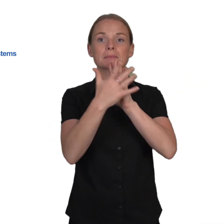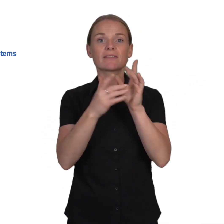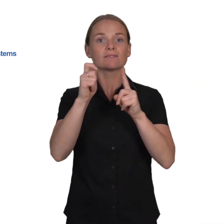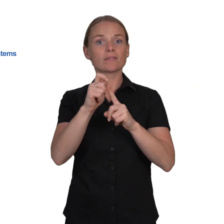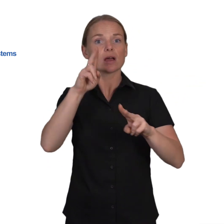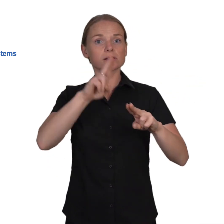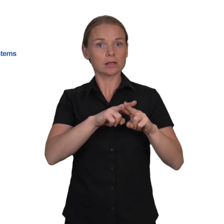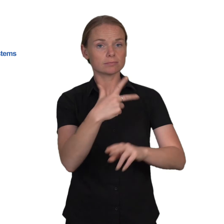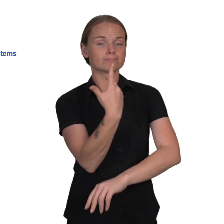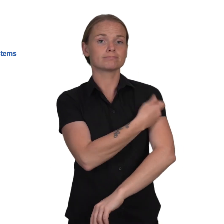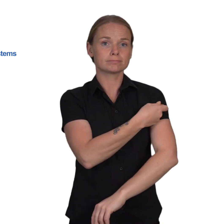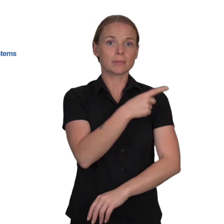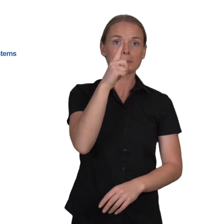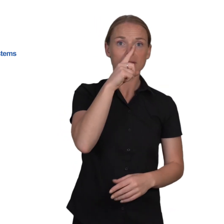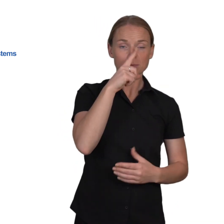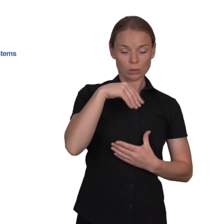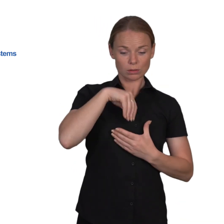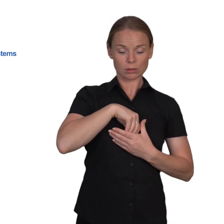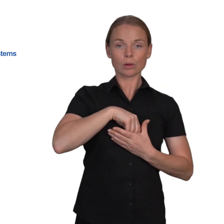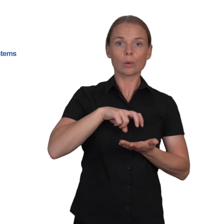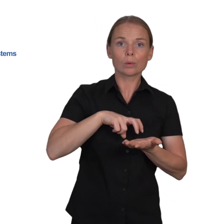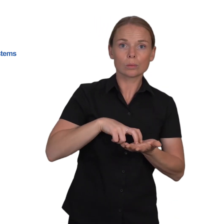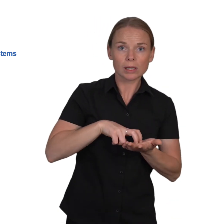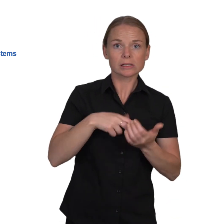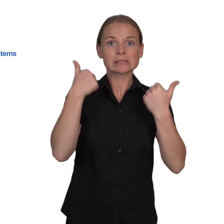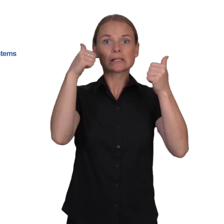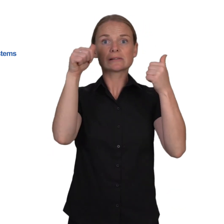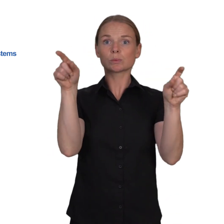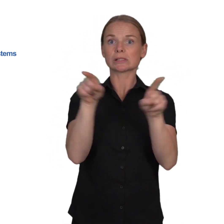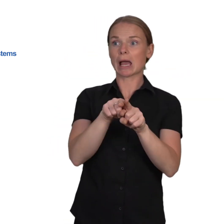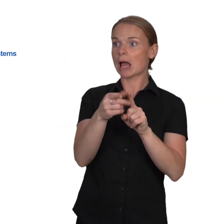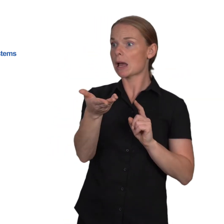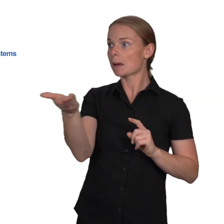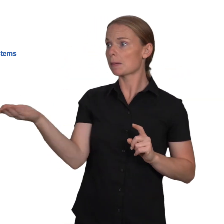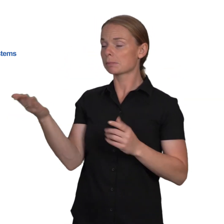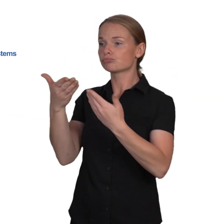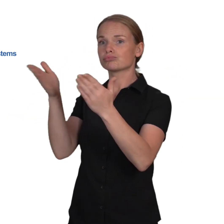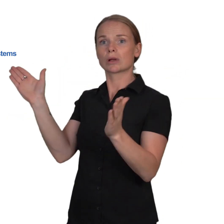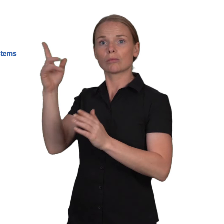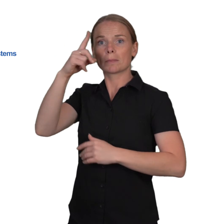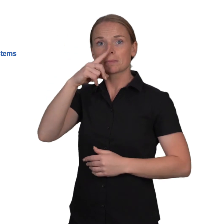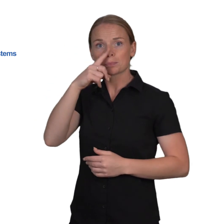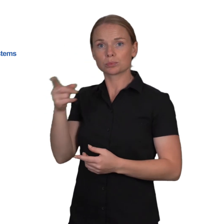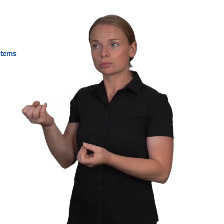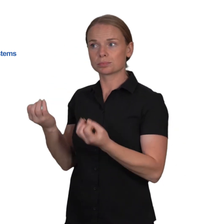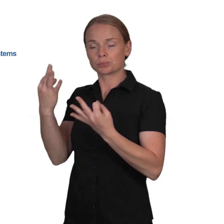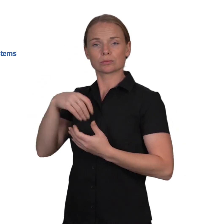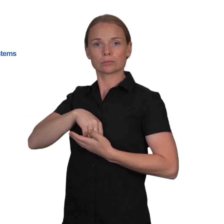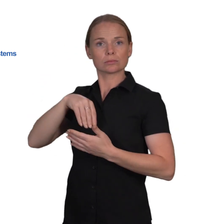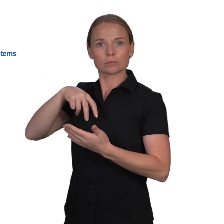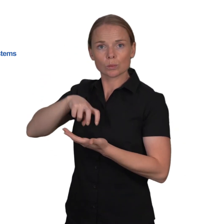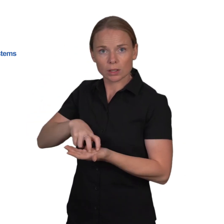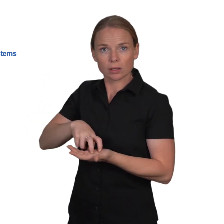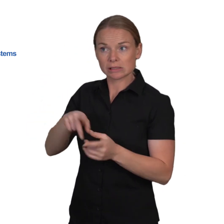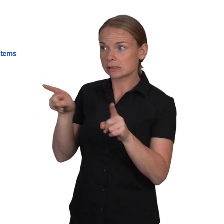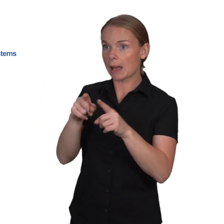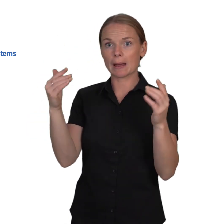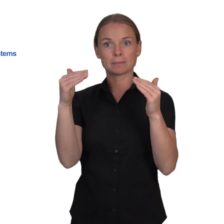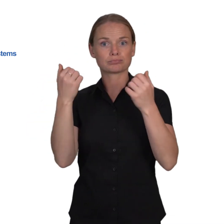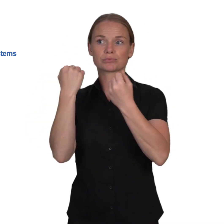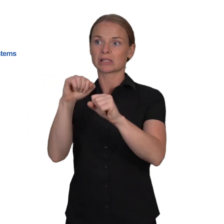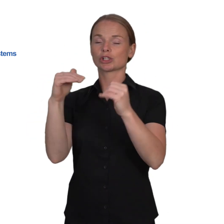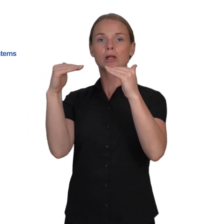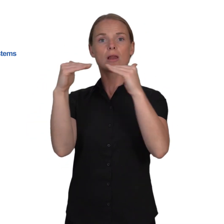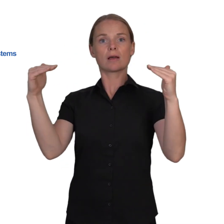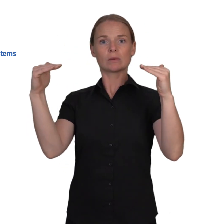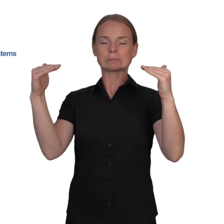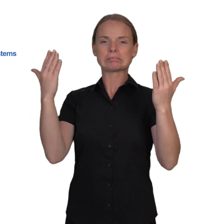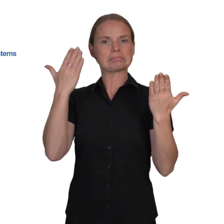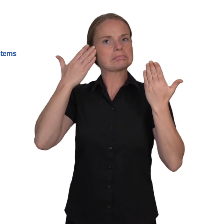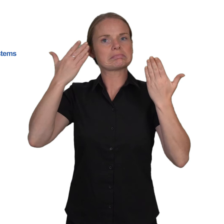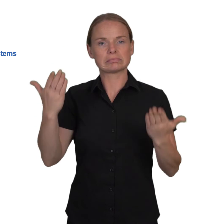We do not know if Pfizer is as effective in people with immunocompromise compared to the rest of the population.